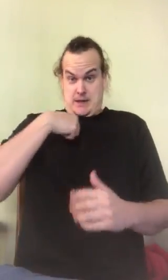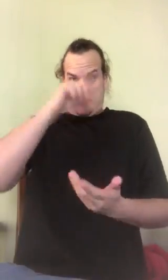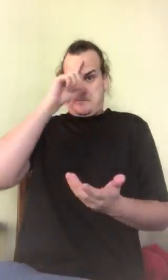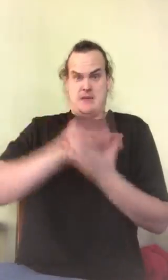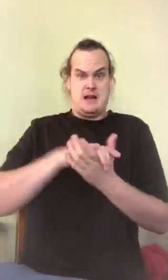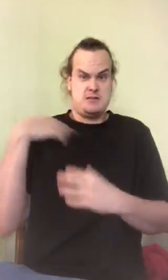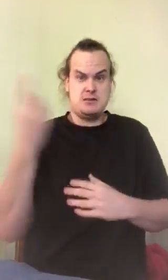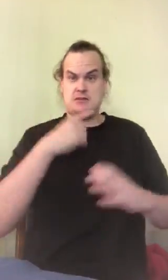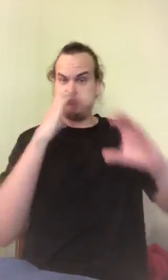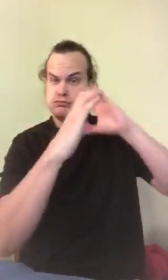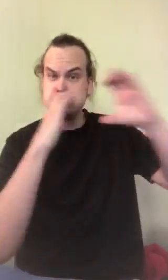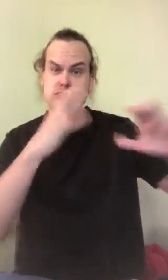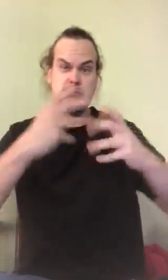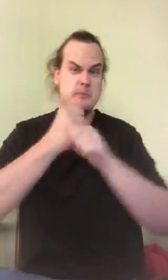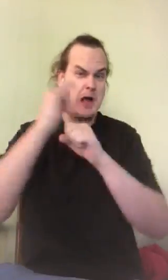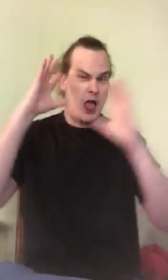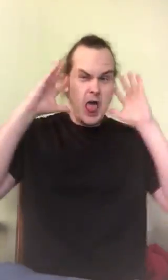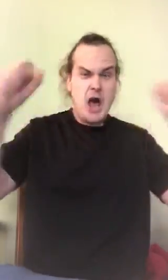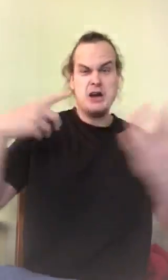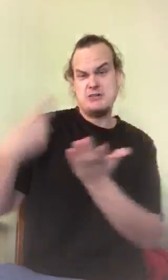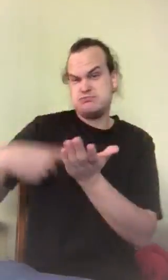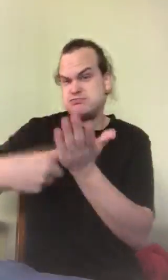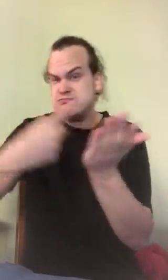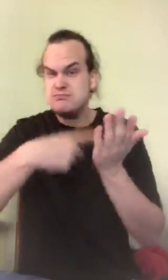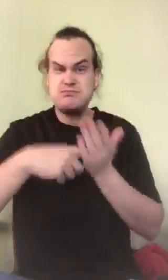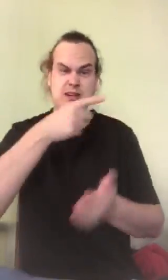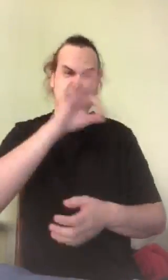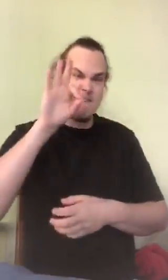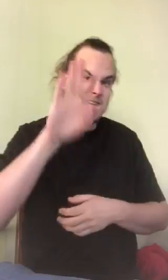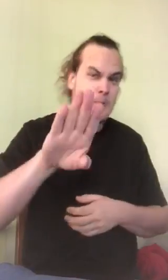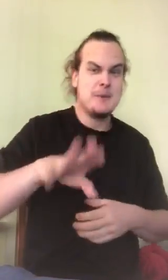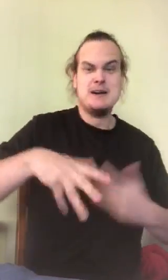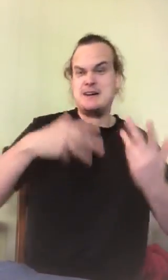I believe we did communicate well We did made it loud, lot of discussions going on on Facebook and lot of progress have been made